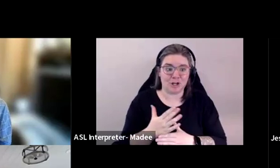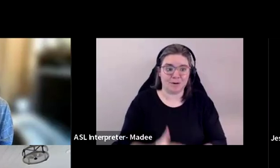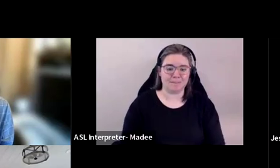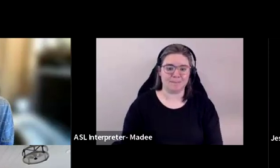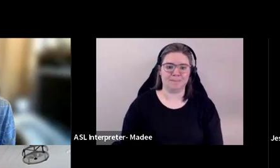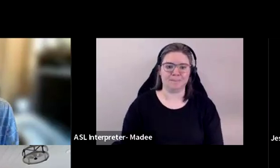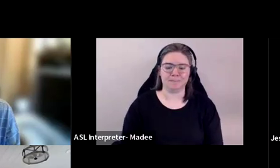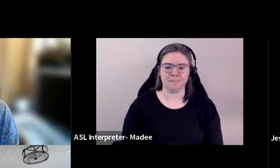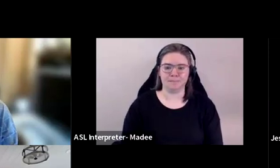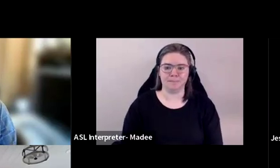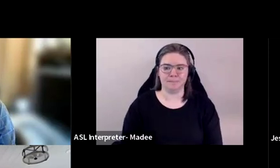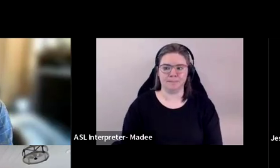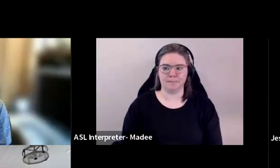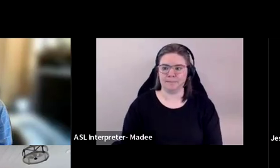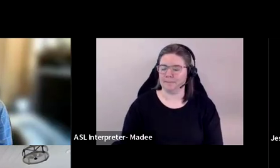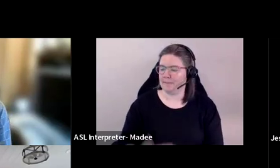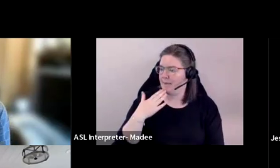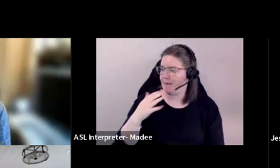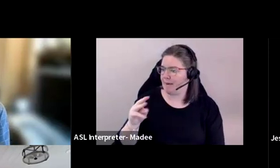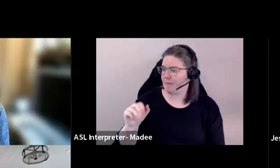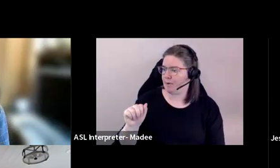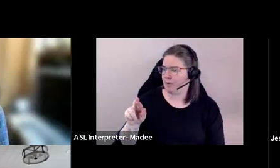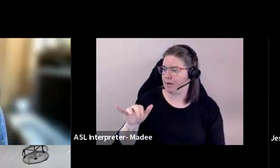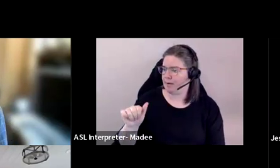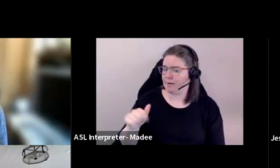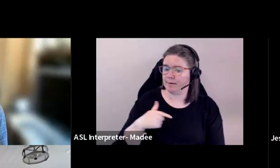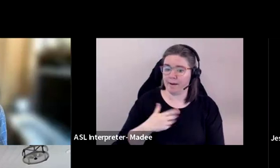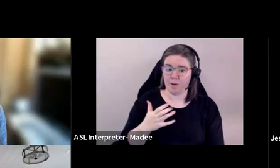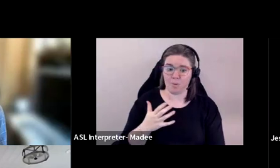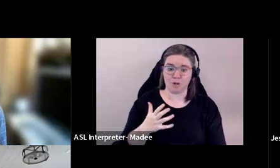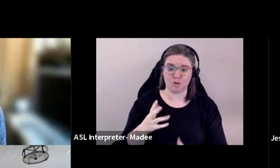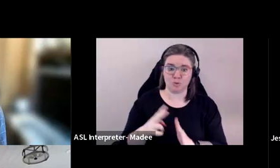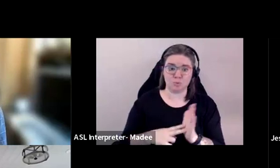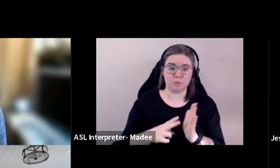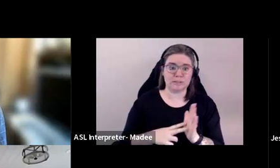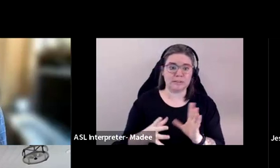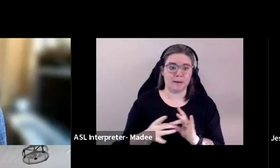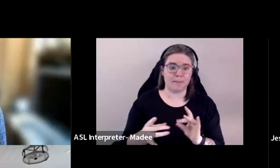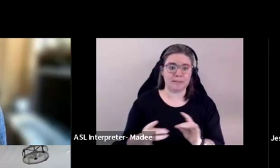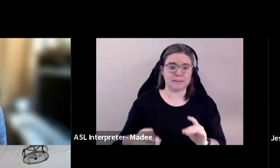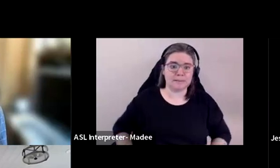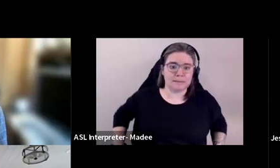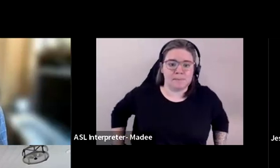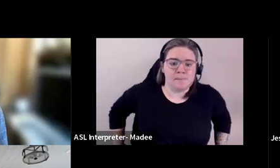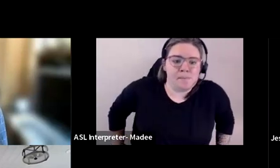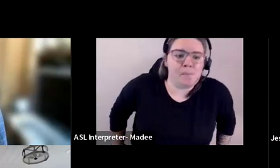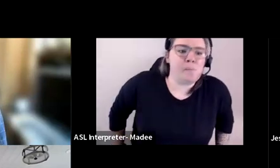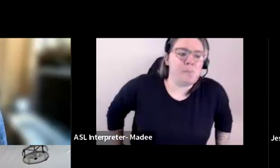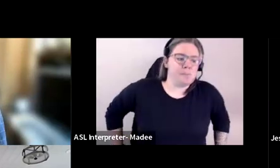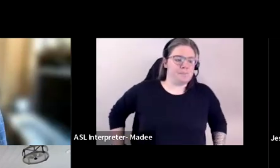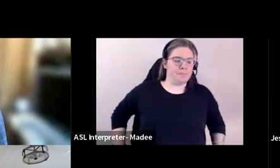Rebecca /APRIL: Thank you, Maria. I'd like to read some comments. Unless Erin, you want to talk about this. But Erin Ferrier has written